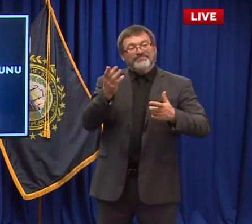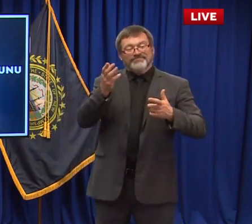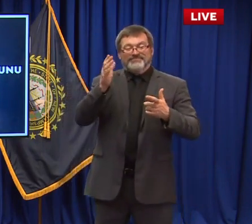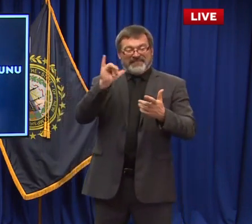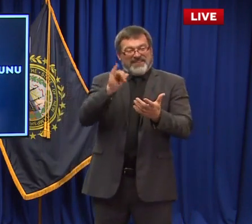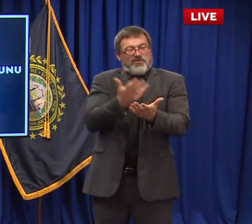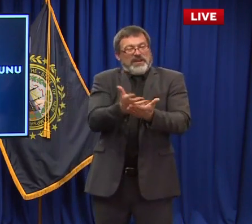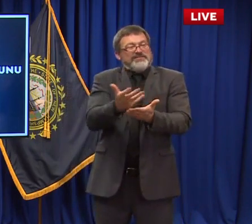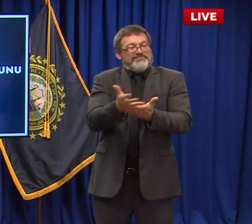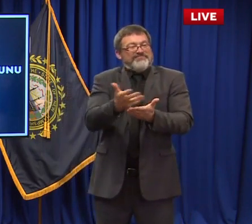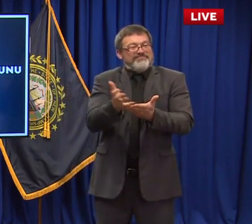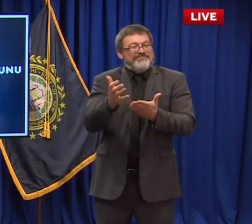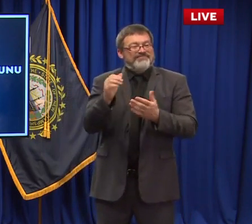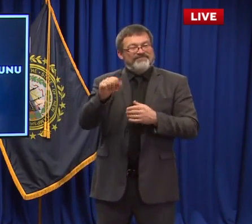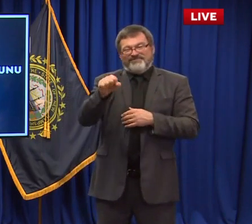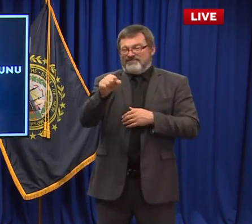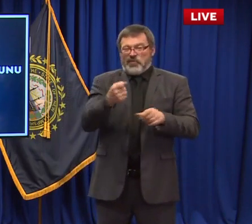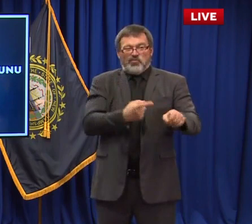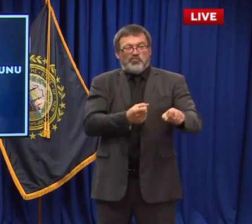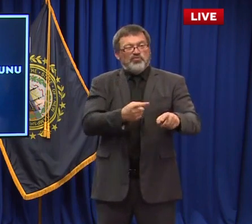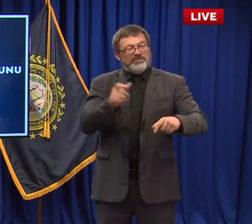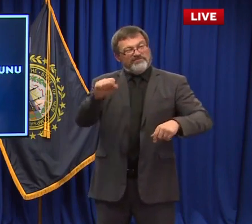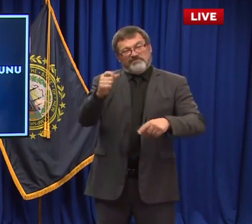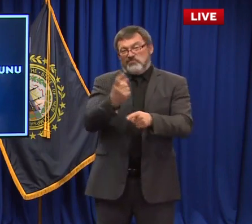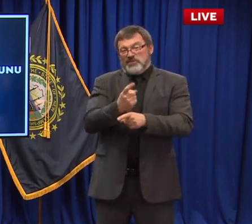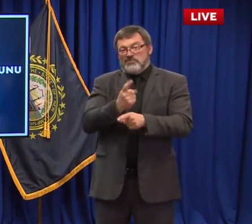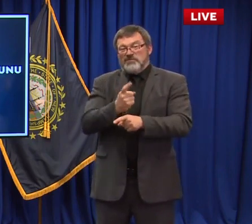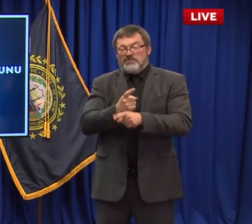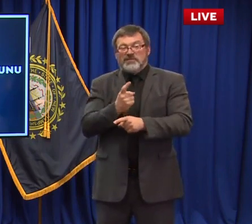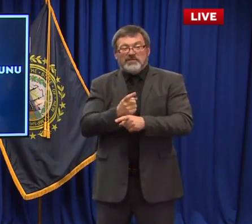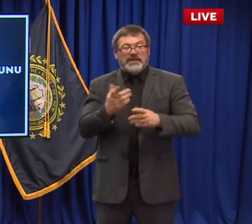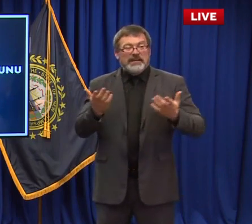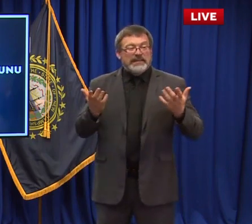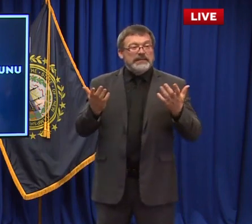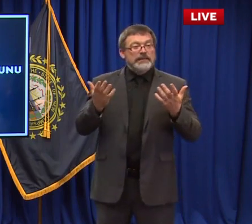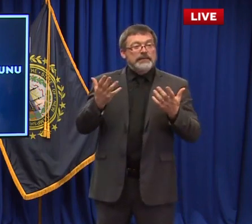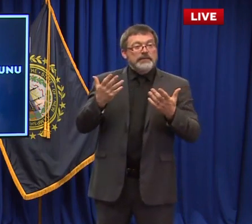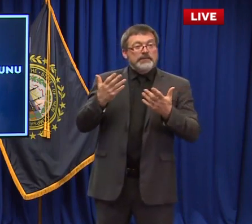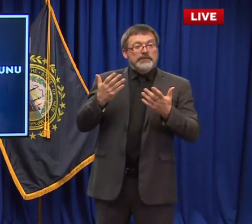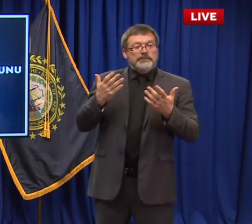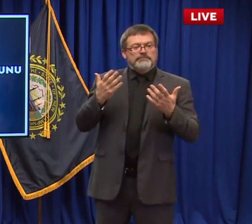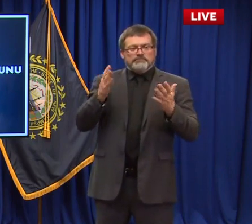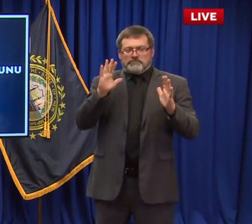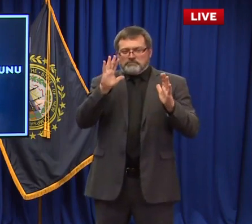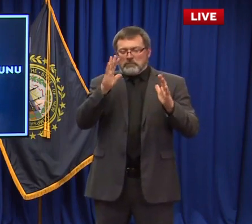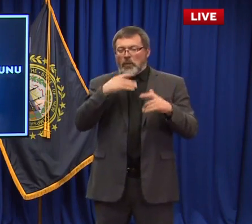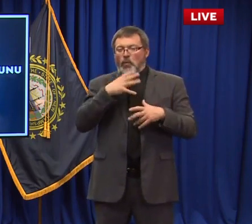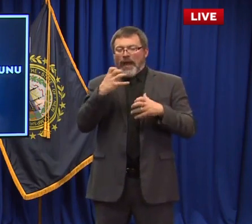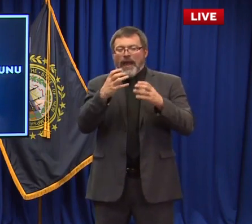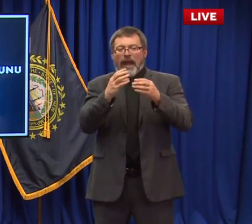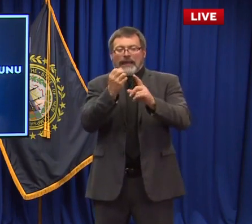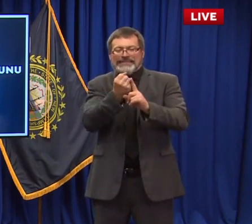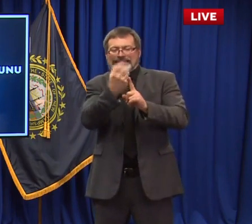ALSO THE WASTE THAT WOULD BE CONNECTED TO THE MEDICAL WASTE IN TESTING FACILITIES AND WHATNOT.